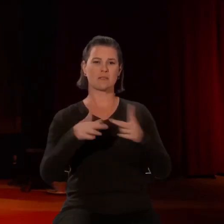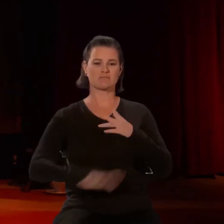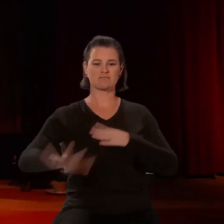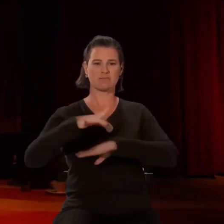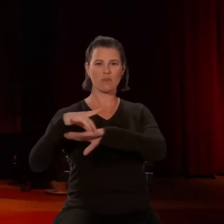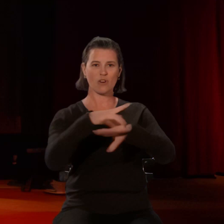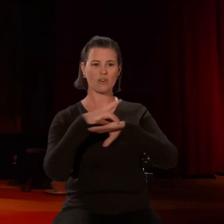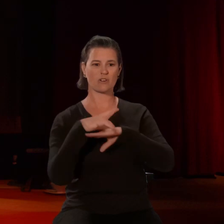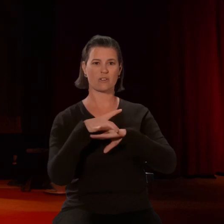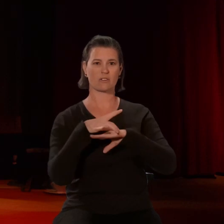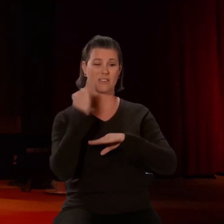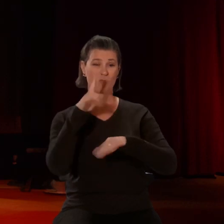Kinda makes you drowsy to visit there.